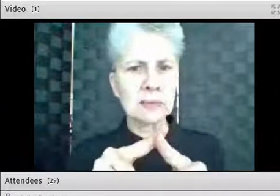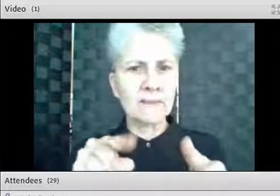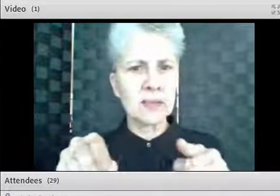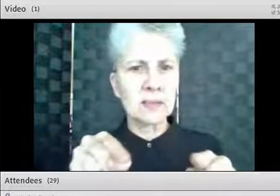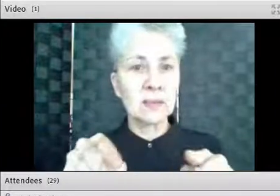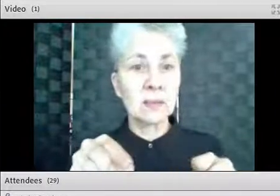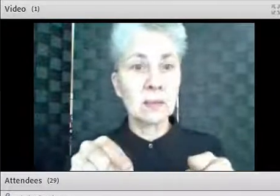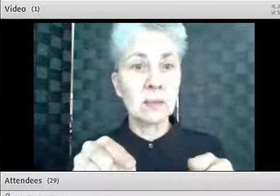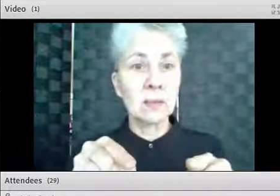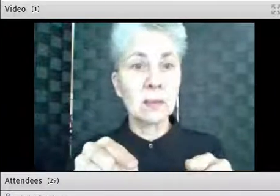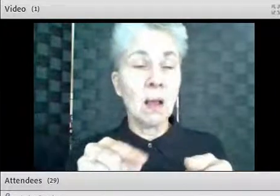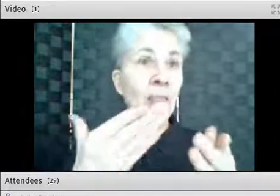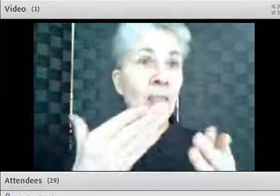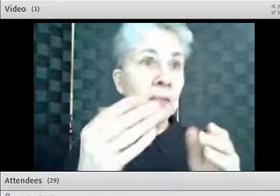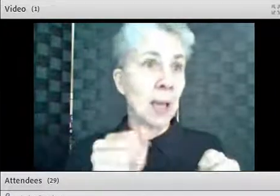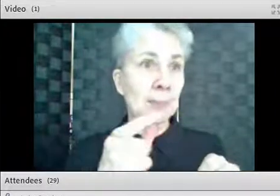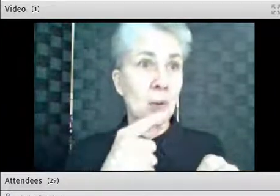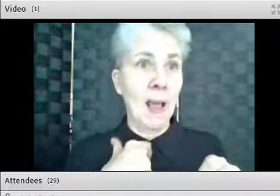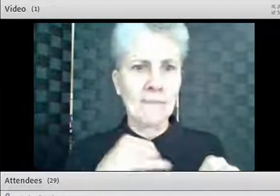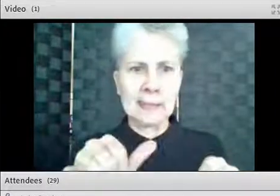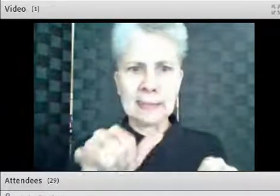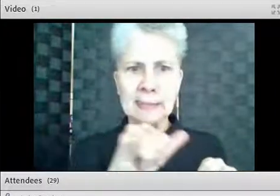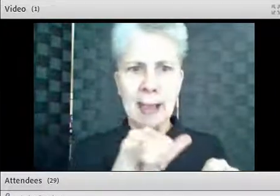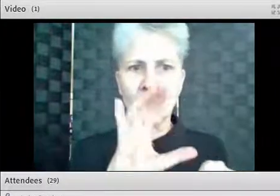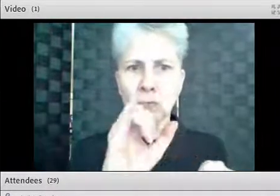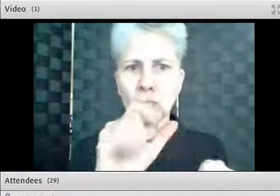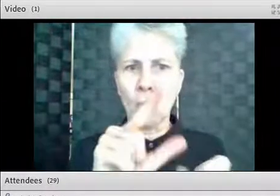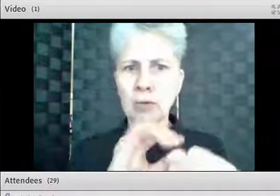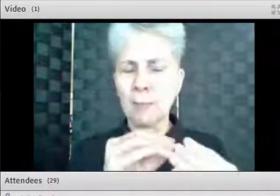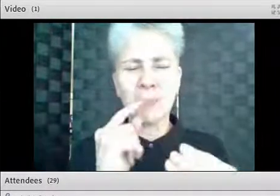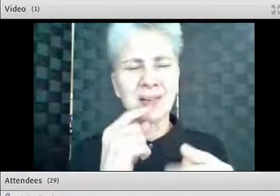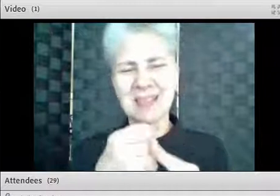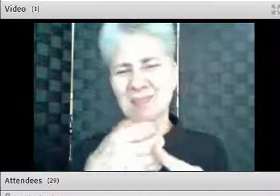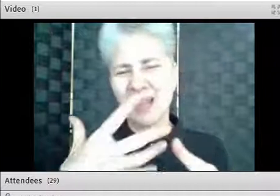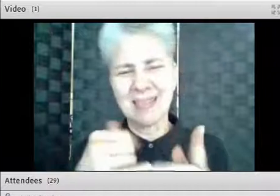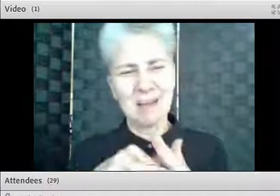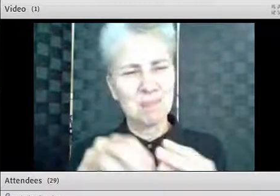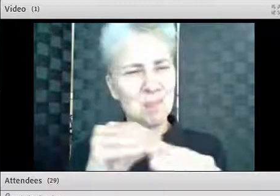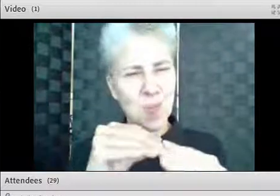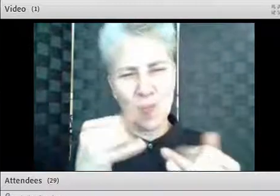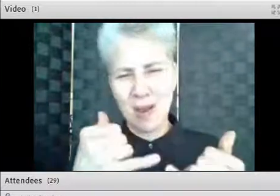So I'm not going to get into that here in this webinar just for the sake of time,